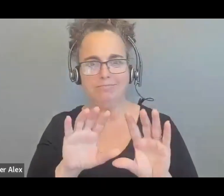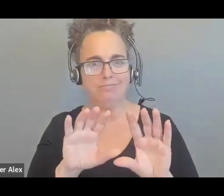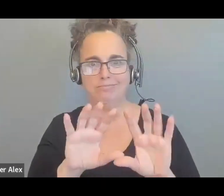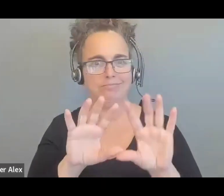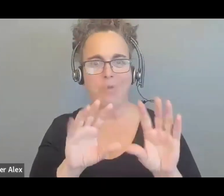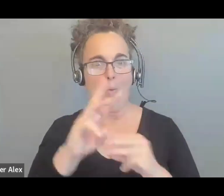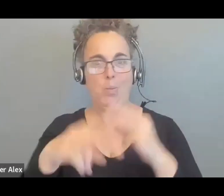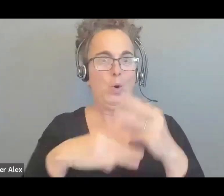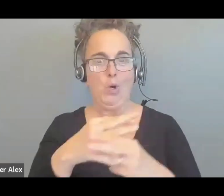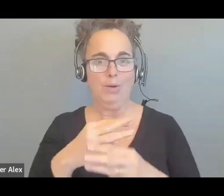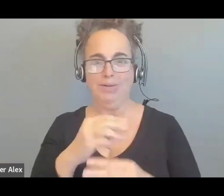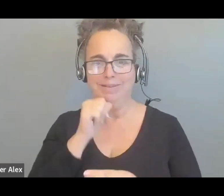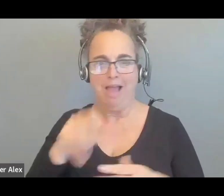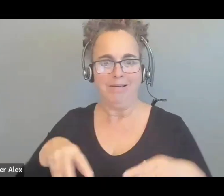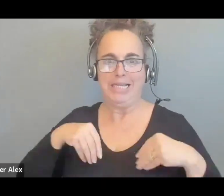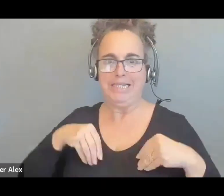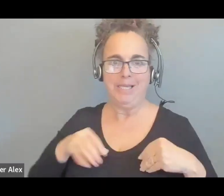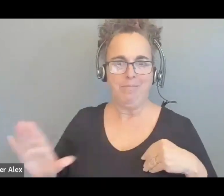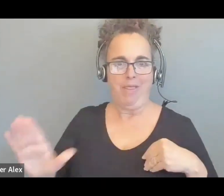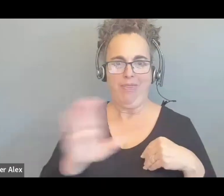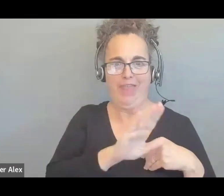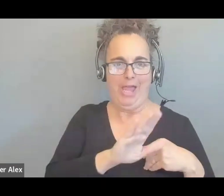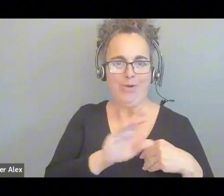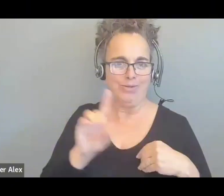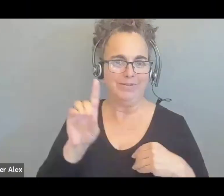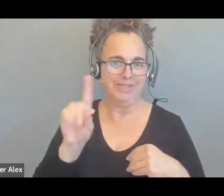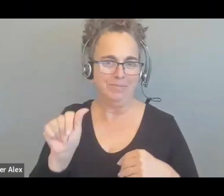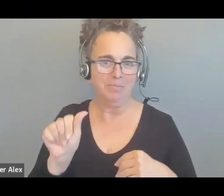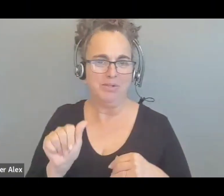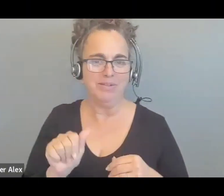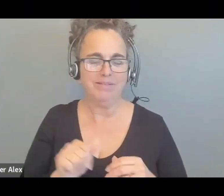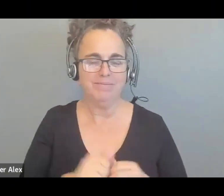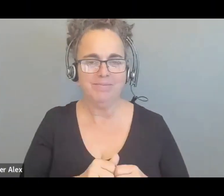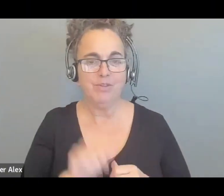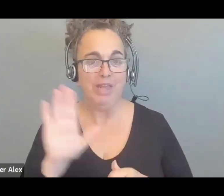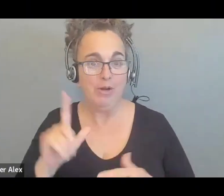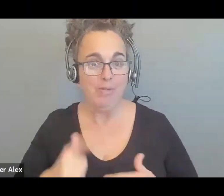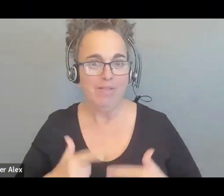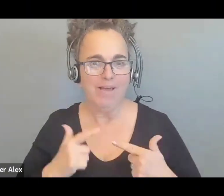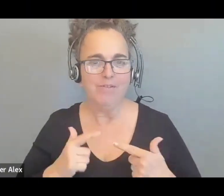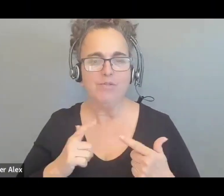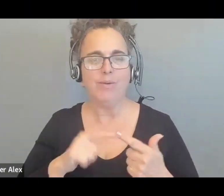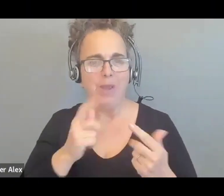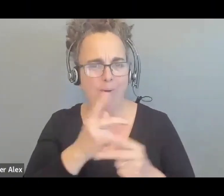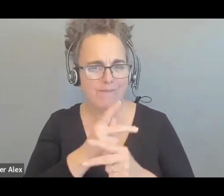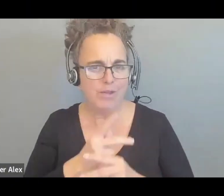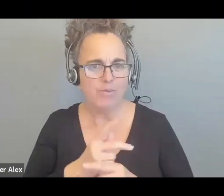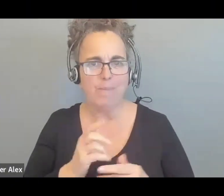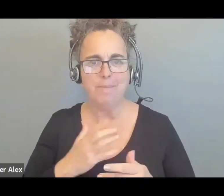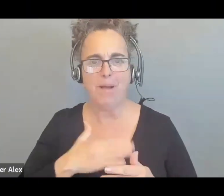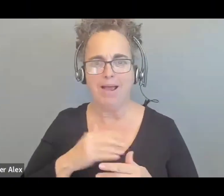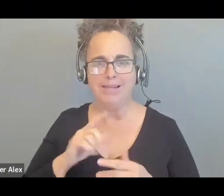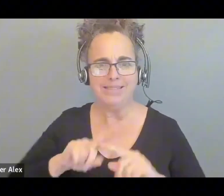for their reality. So all the different ways that I've learned to work around my differences, I learned to embrace it.